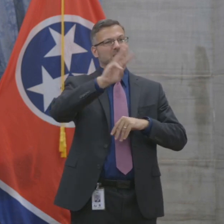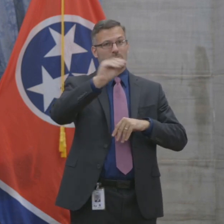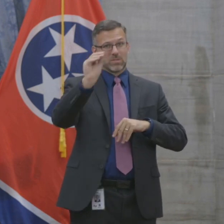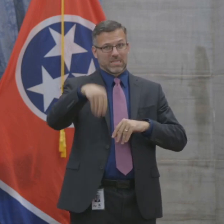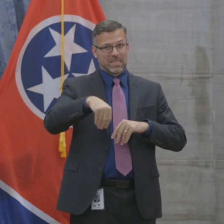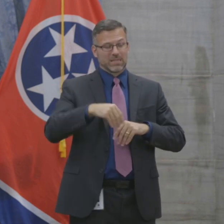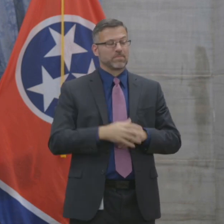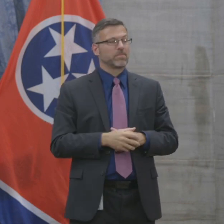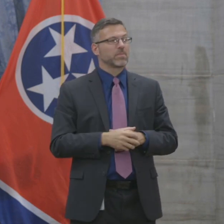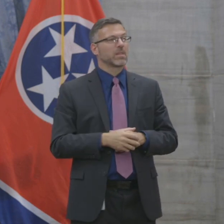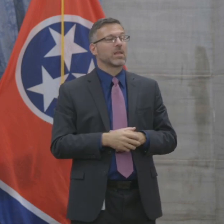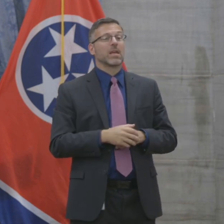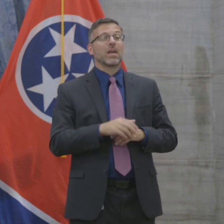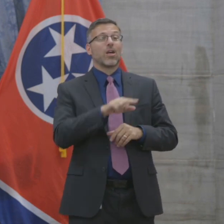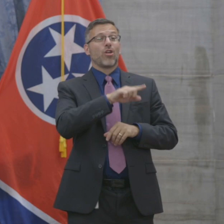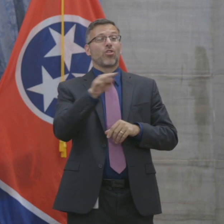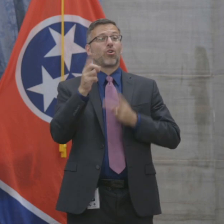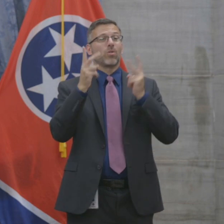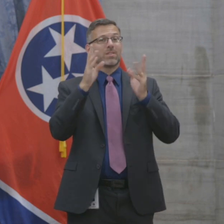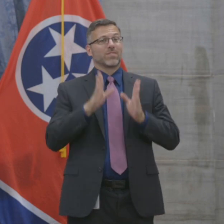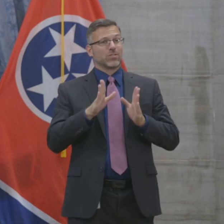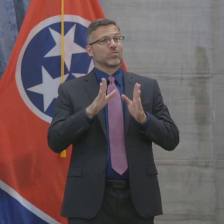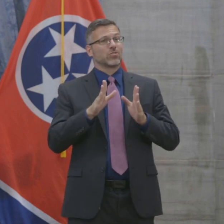statewide numbers by US travel highlighting the significant